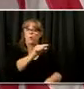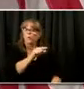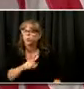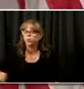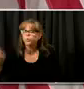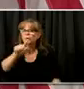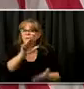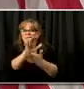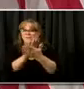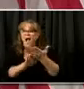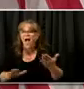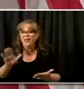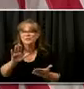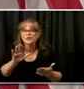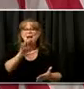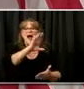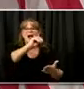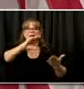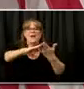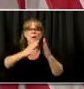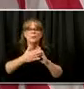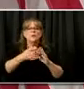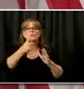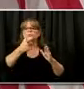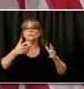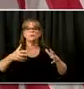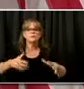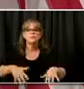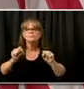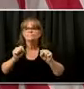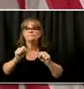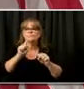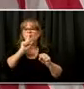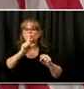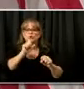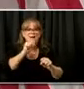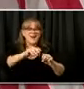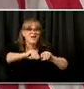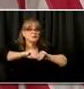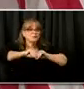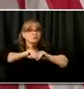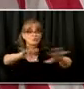uh my greatest concern remains whether it spreads to those who are more vulnerable in the community